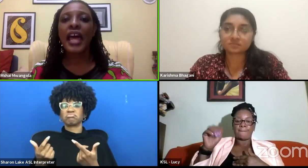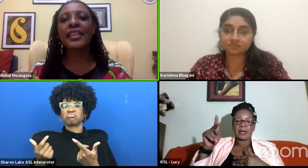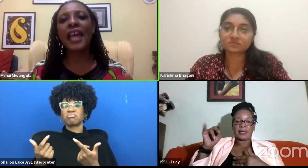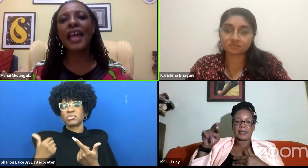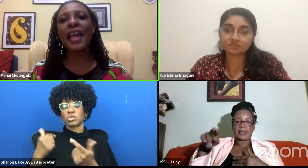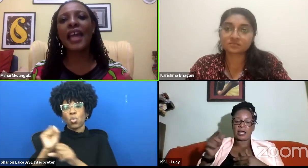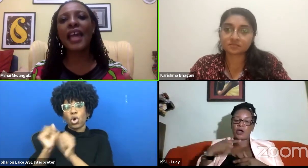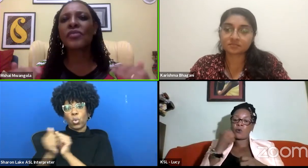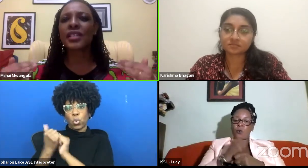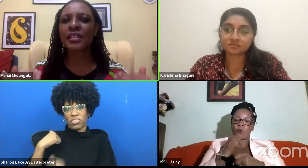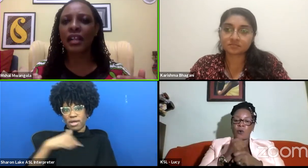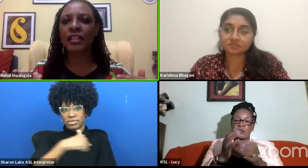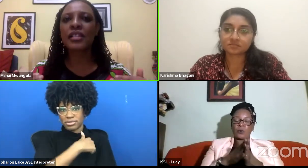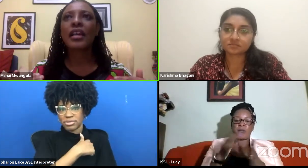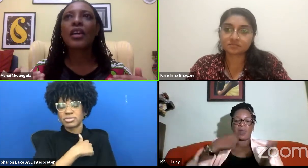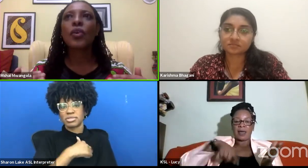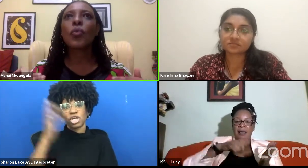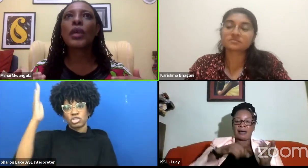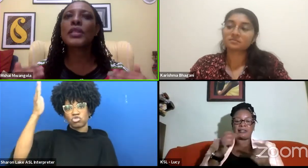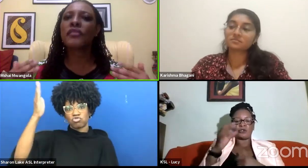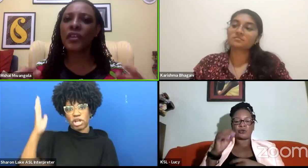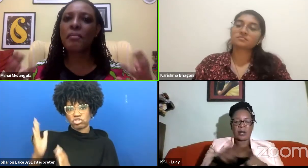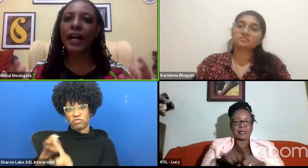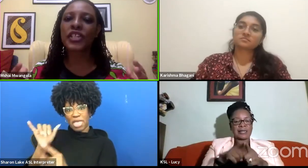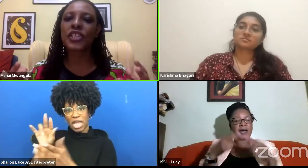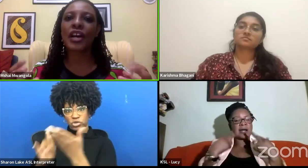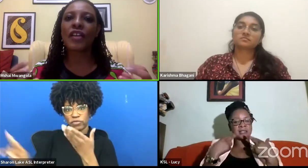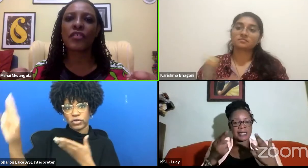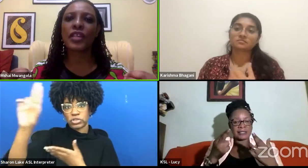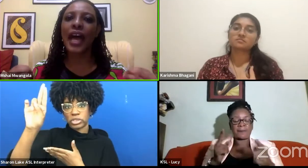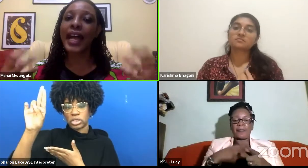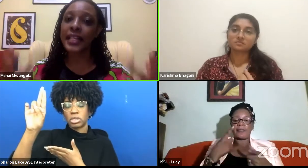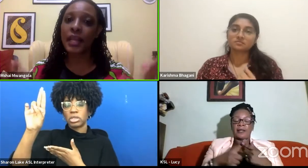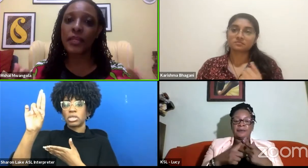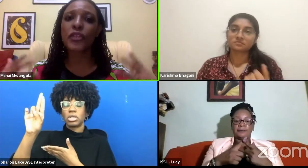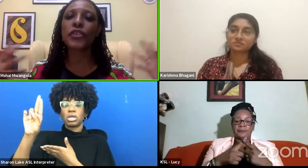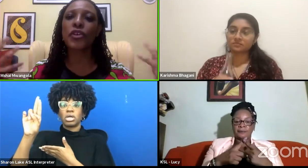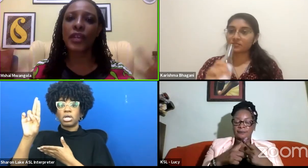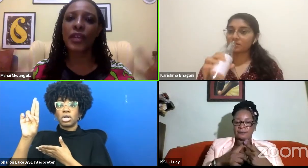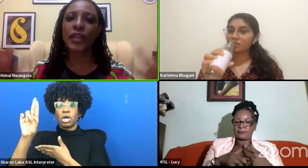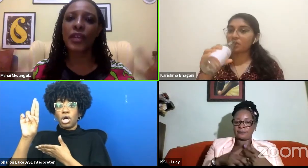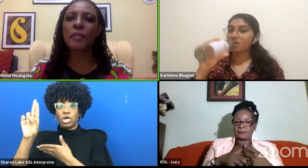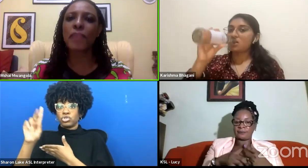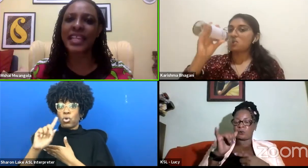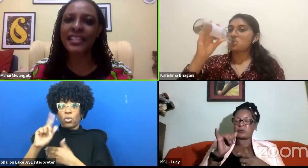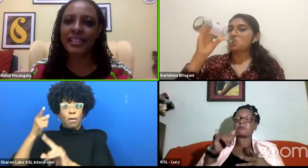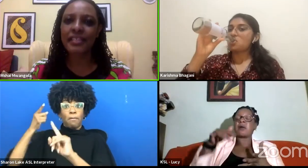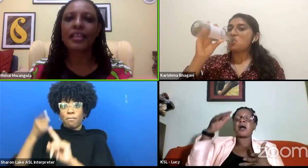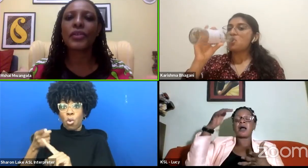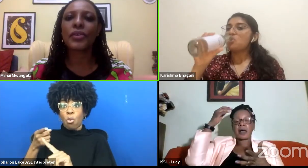And I think, as a result, it was very much a very academic theory-based,